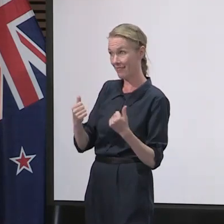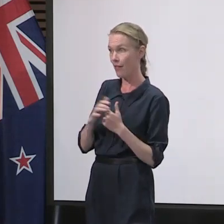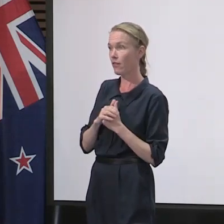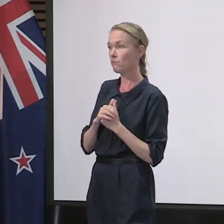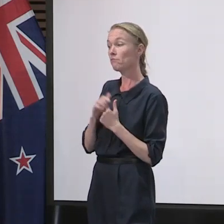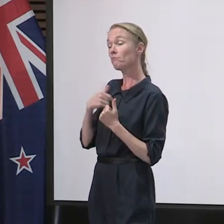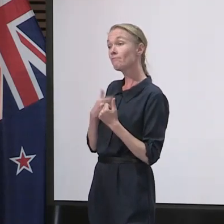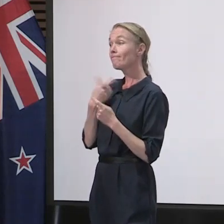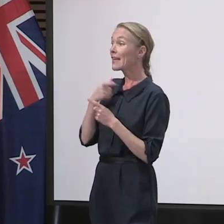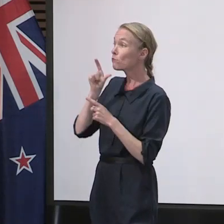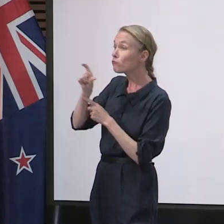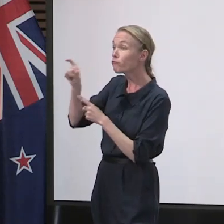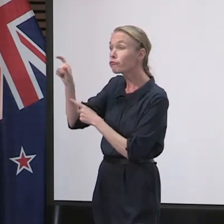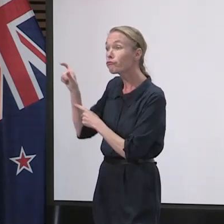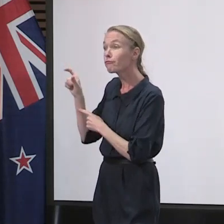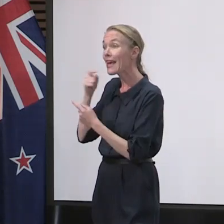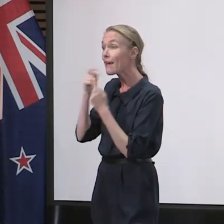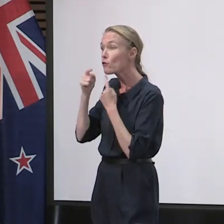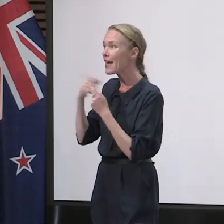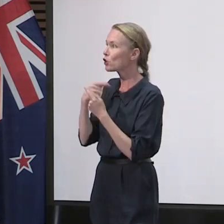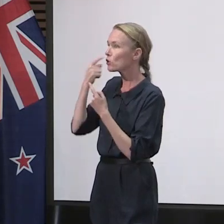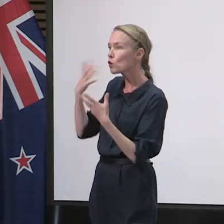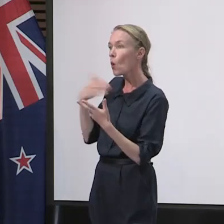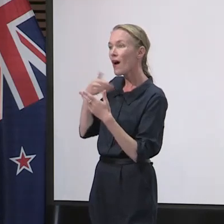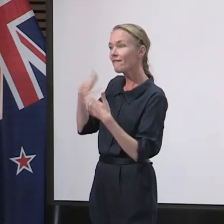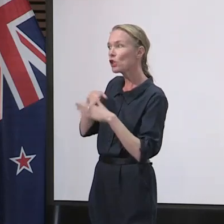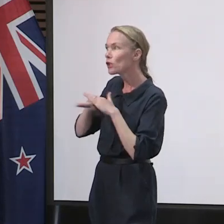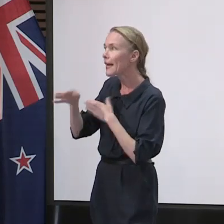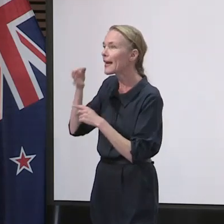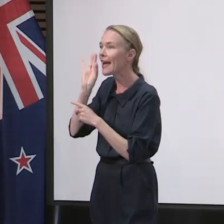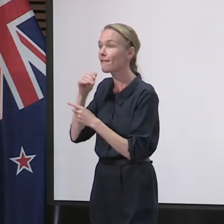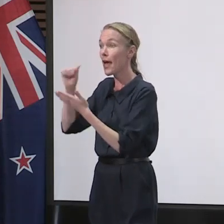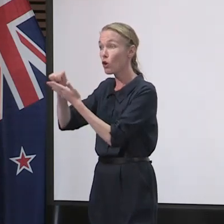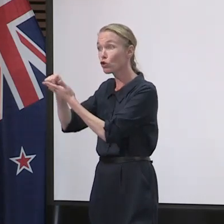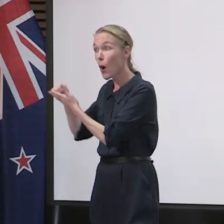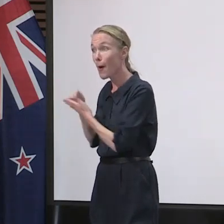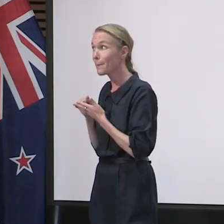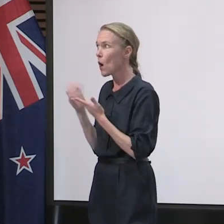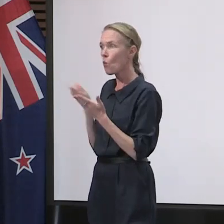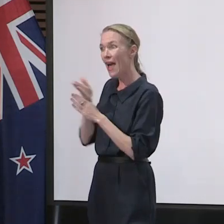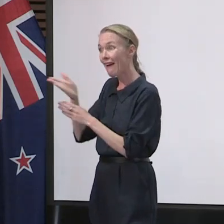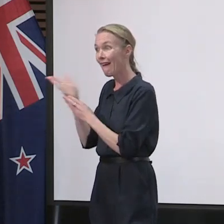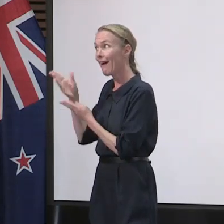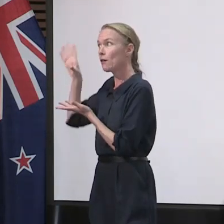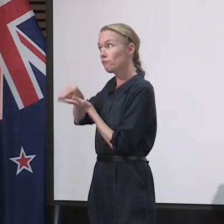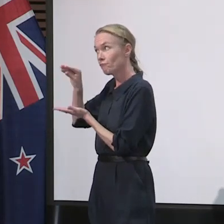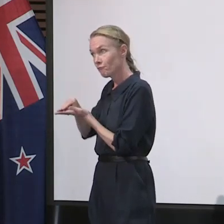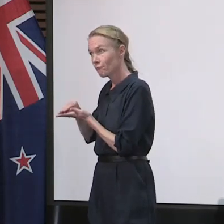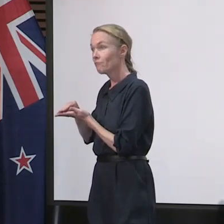stored on the phone and it's